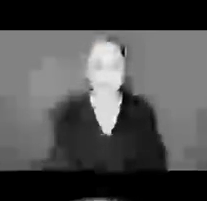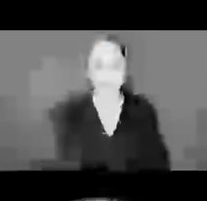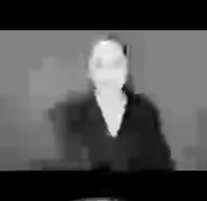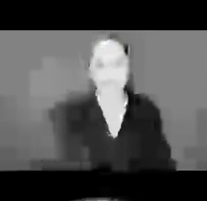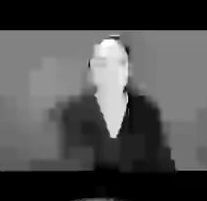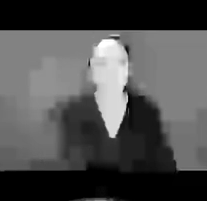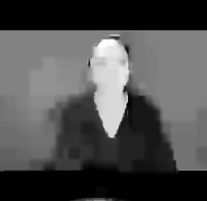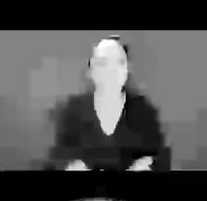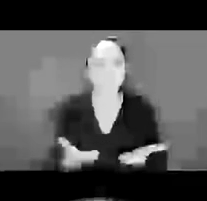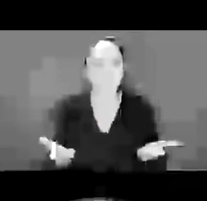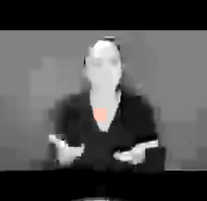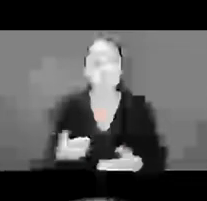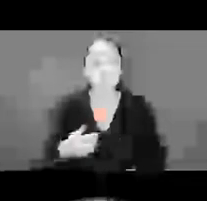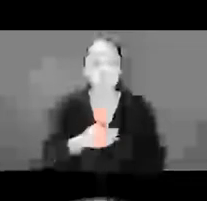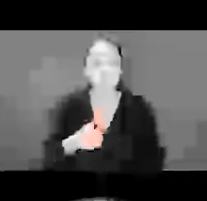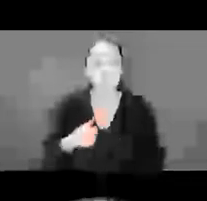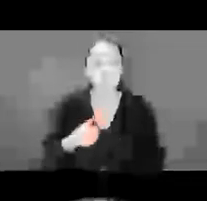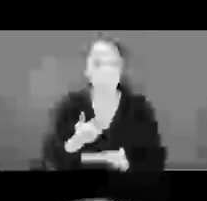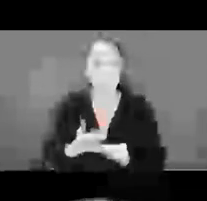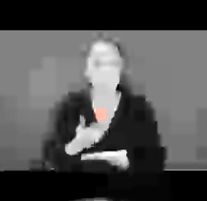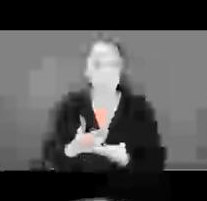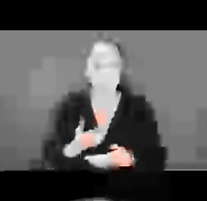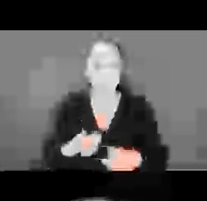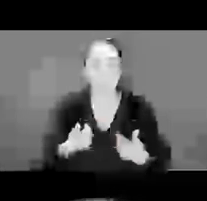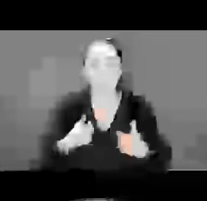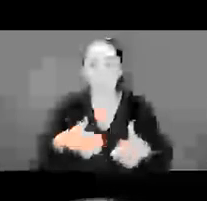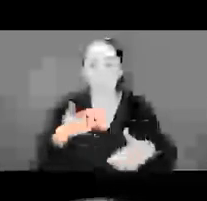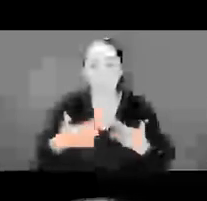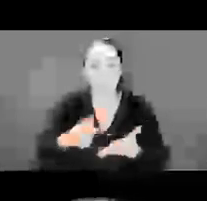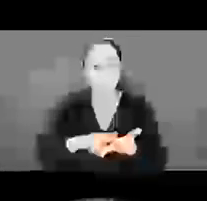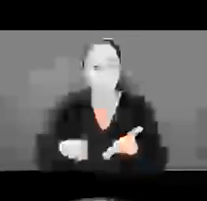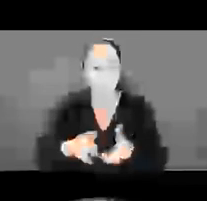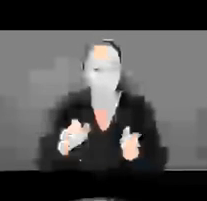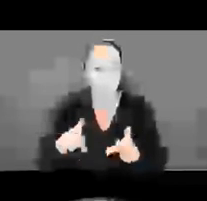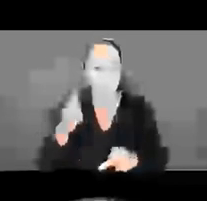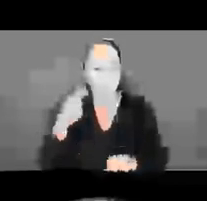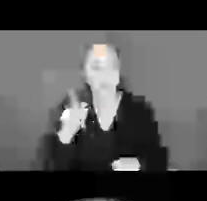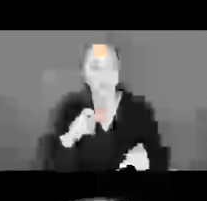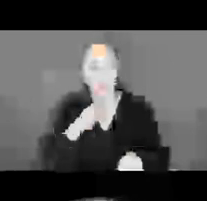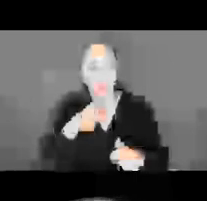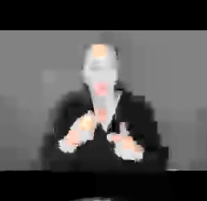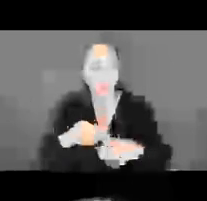Here at Toronto Rehabilitation Institute we have an exciting research opportunity for people who use mobility devices.